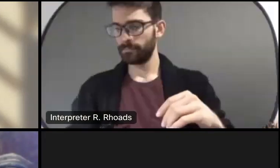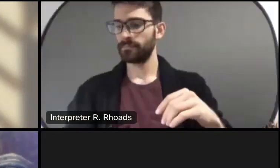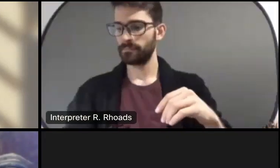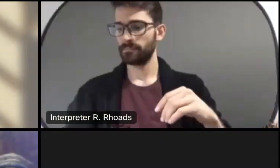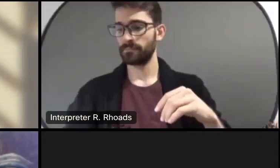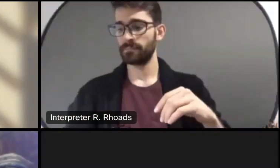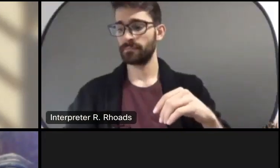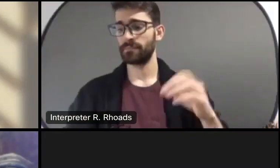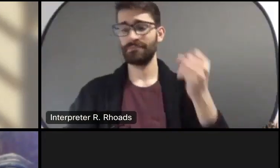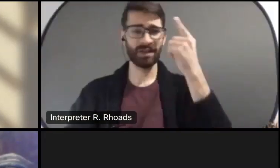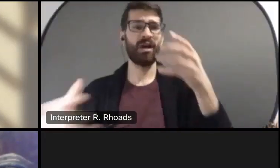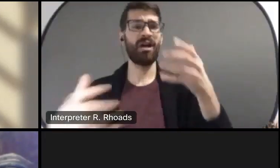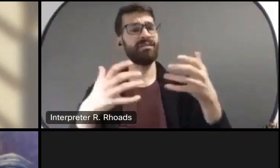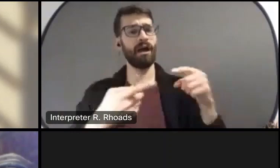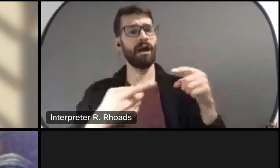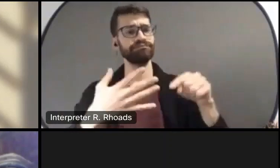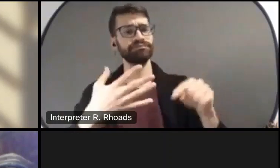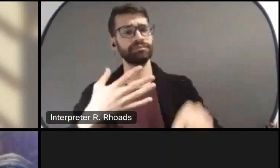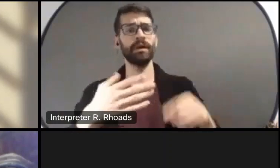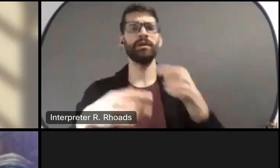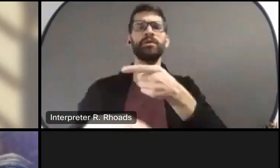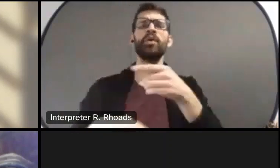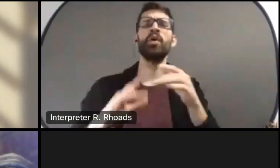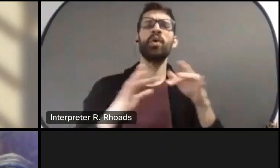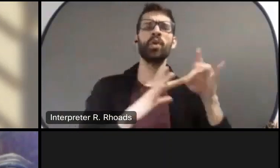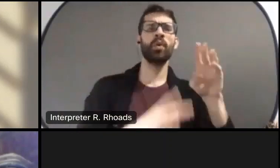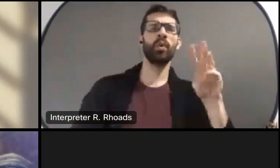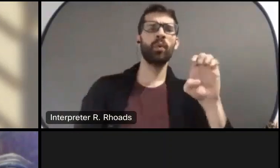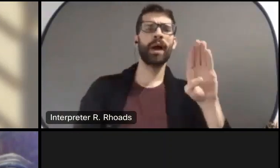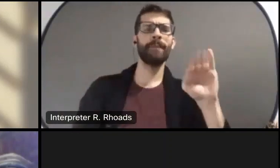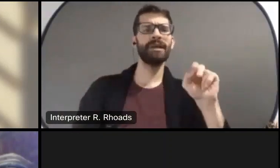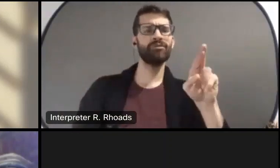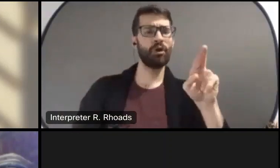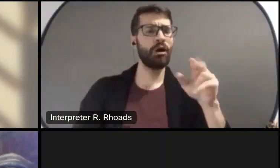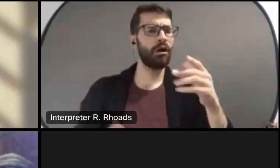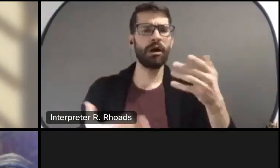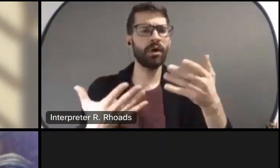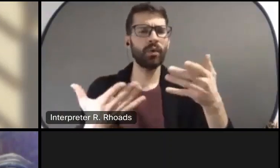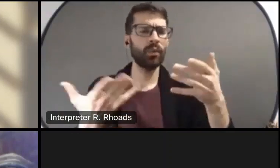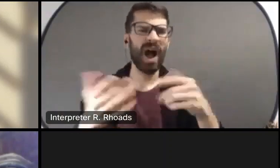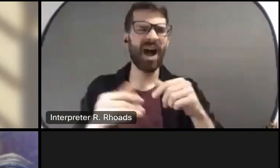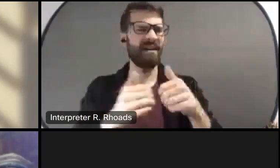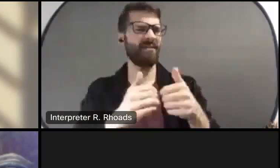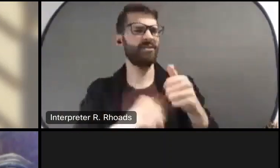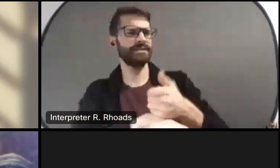how are you setting up the Webinars? Are you setting them up as Webinar of panelists